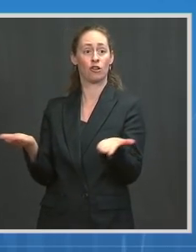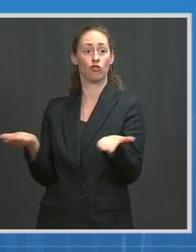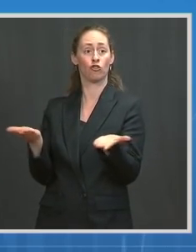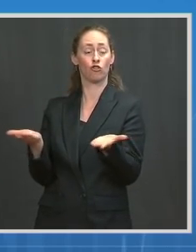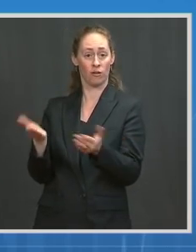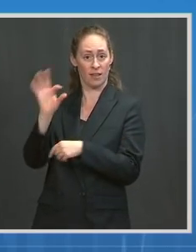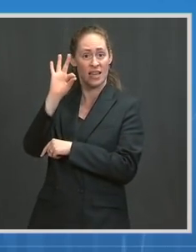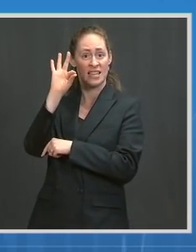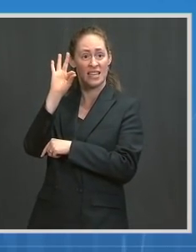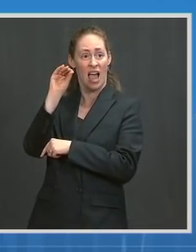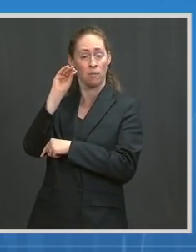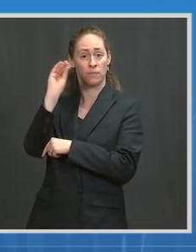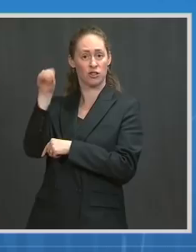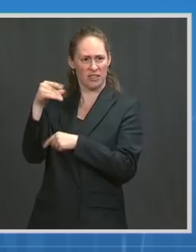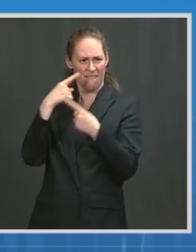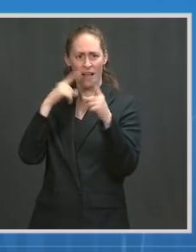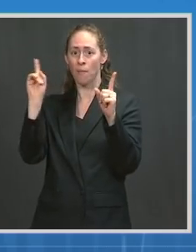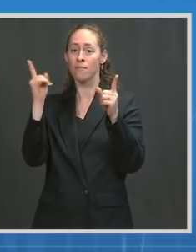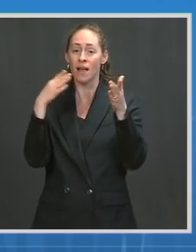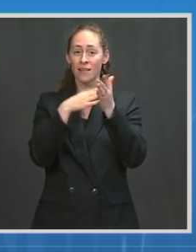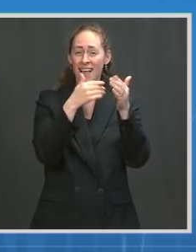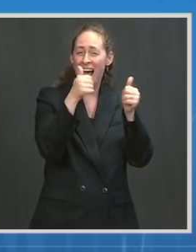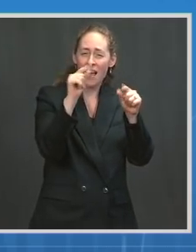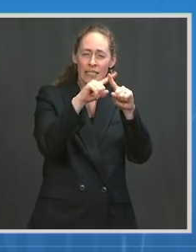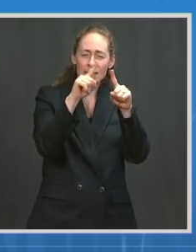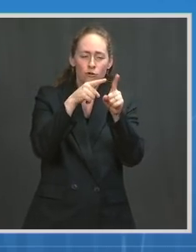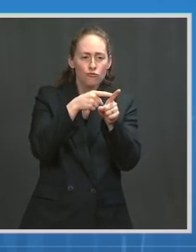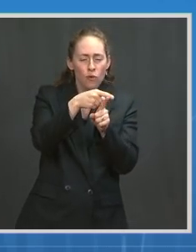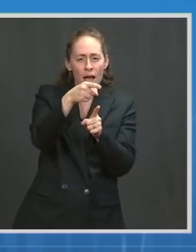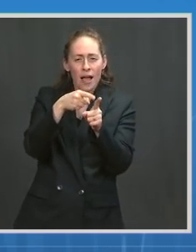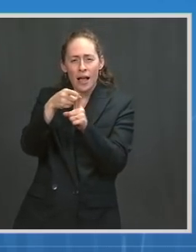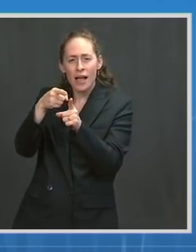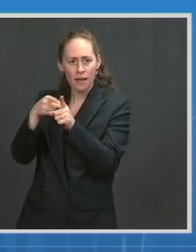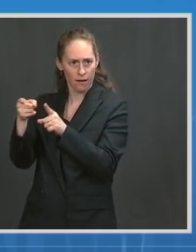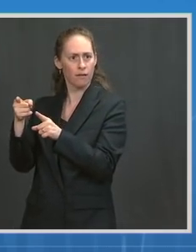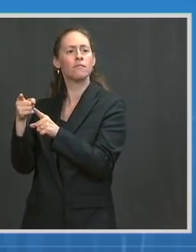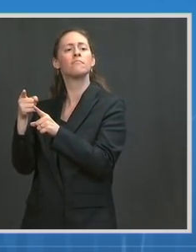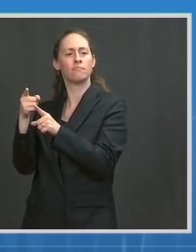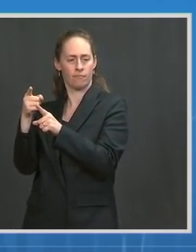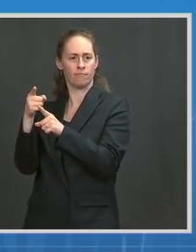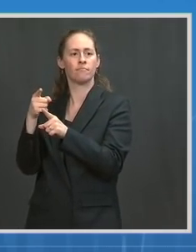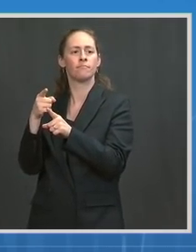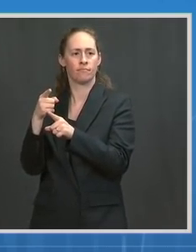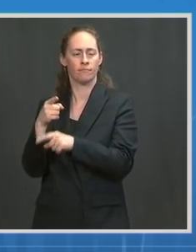in nearly 4,000 healthcare workers, and 94 percent effective against hospitalizations